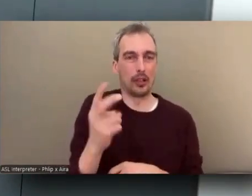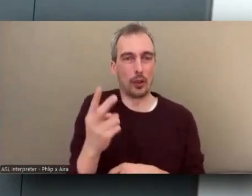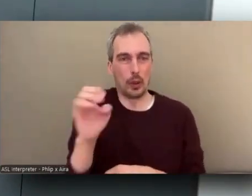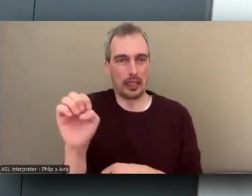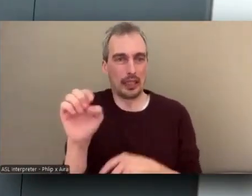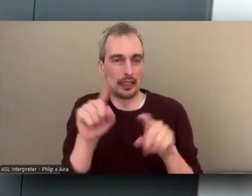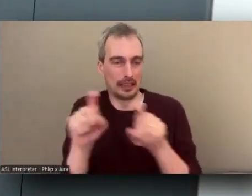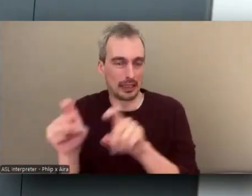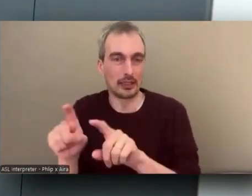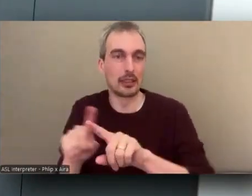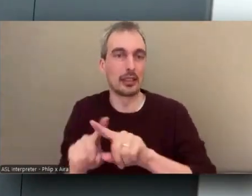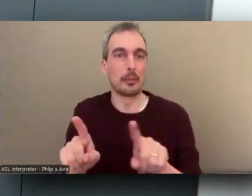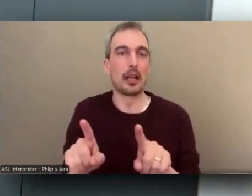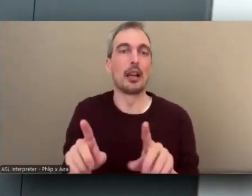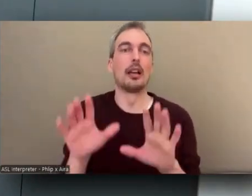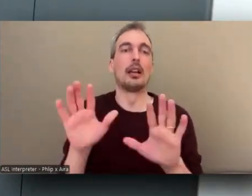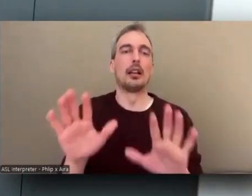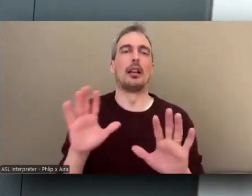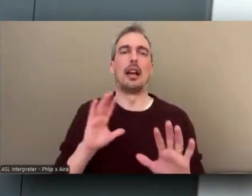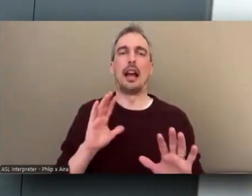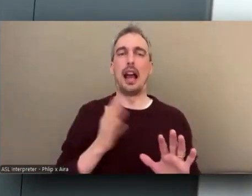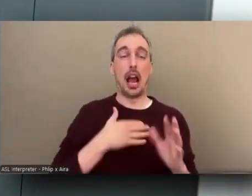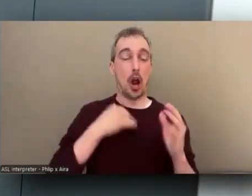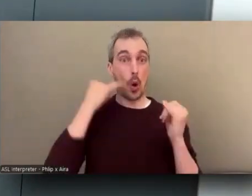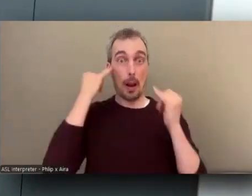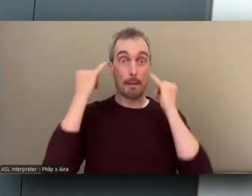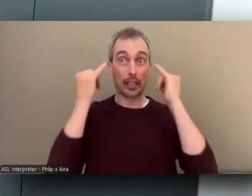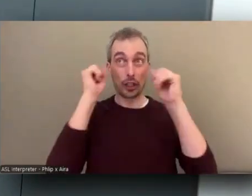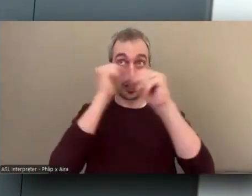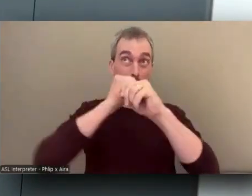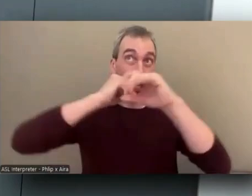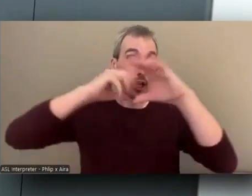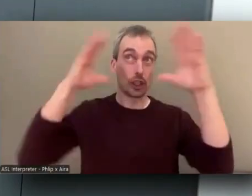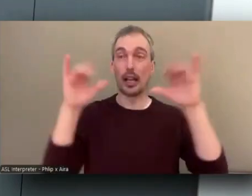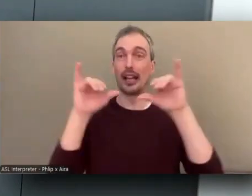imagination as engineering organizations has not caught up to what's possible today.